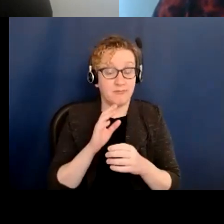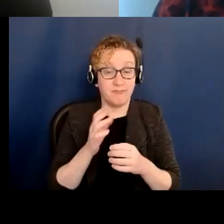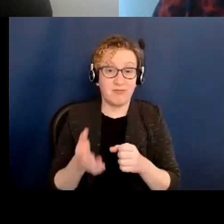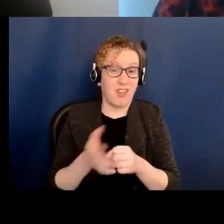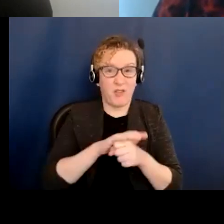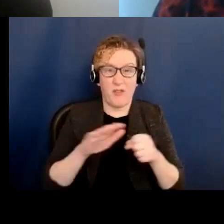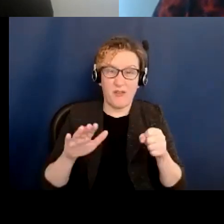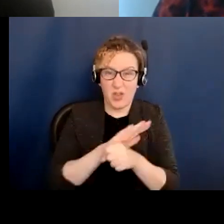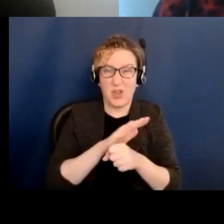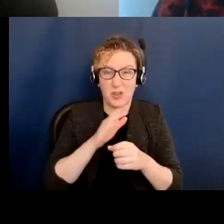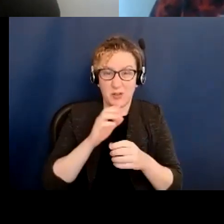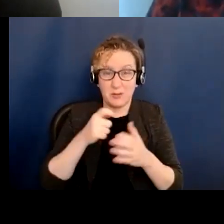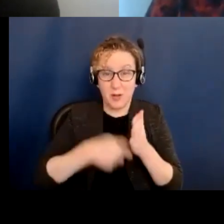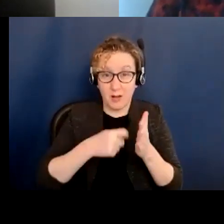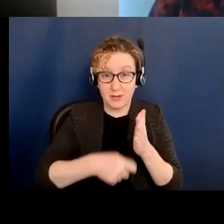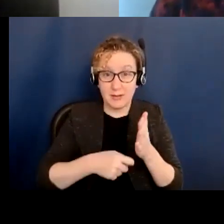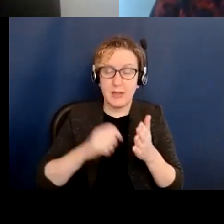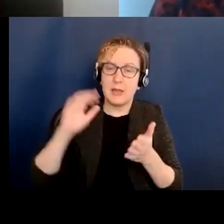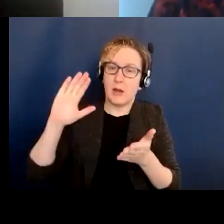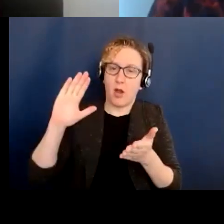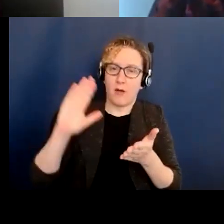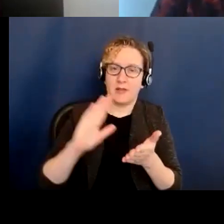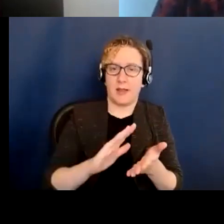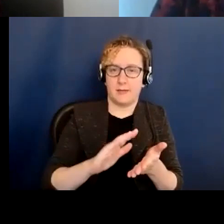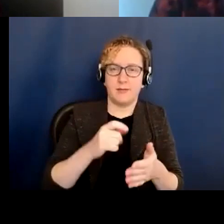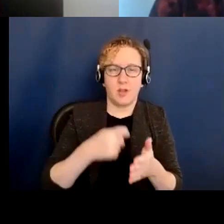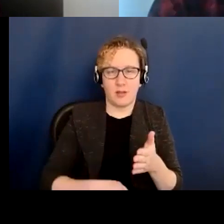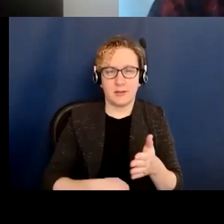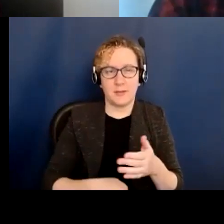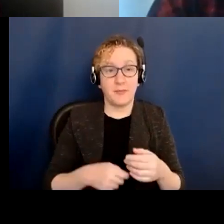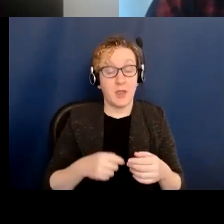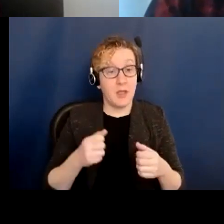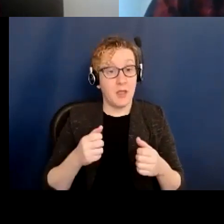I know that the audience here mainly are professionals, but if there are students listening, it is